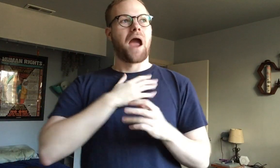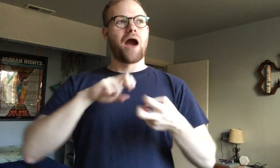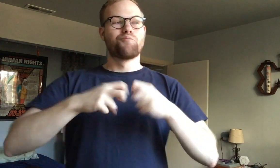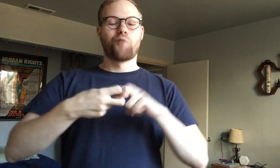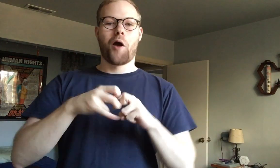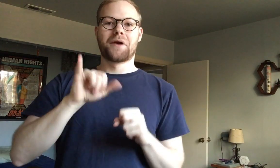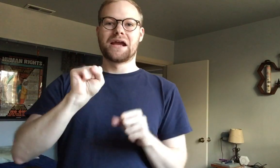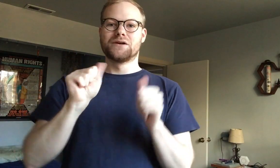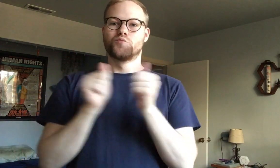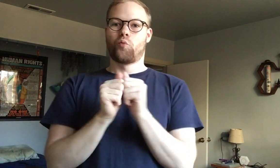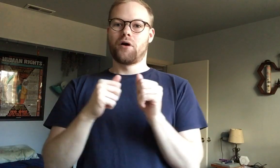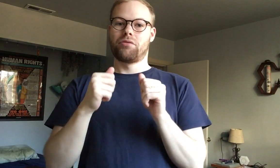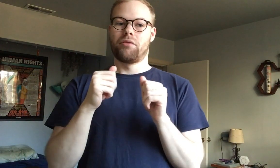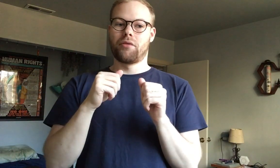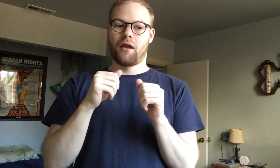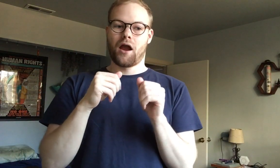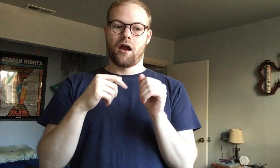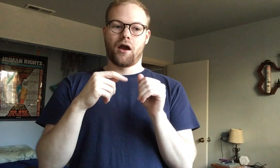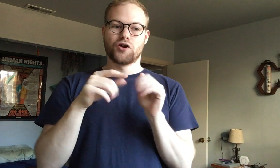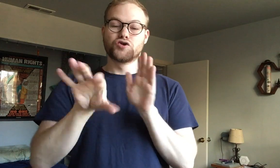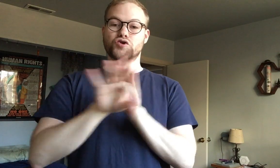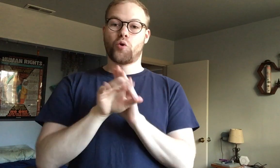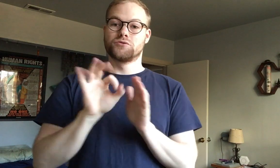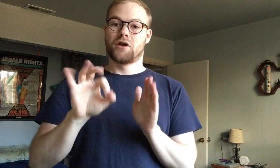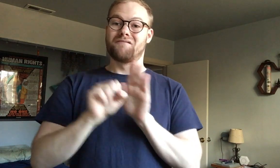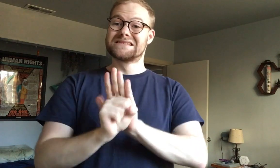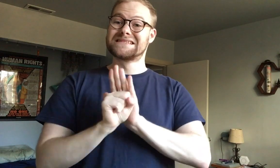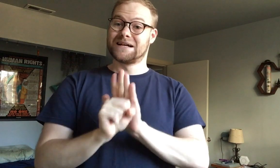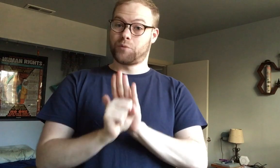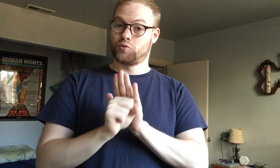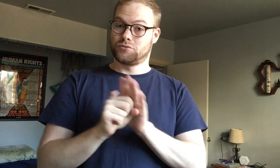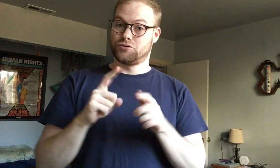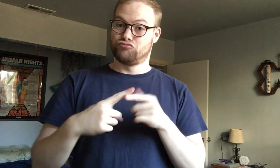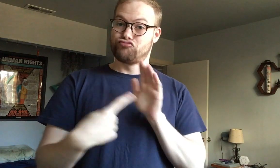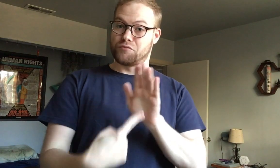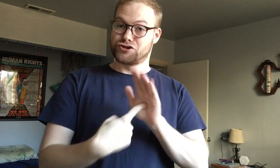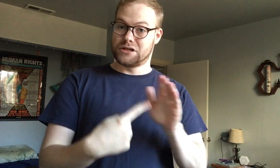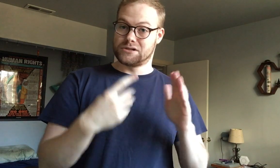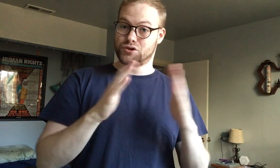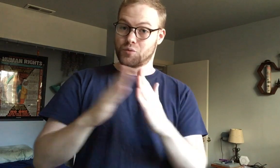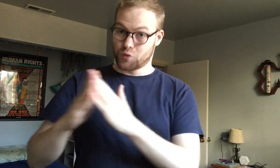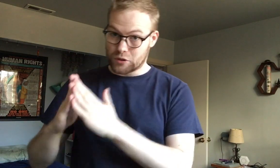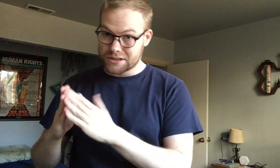My problem is with the choice of symbols to represent communities.